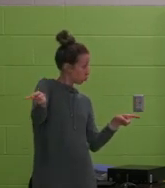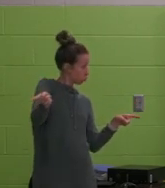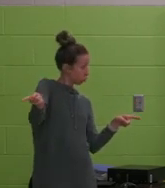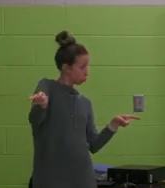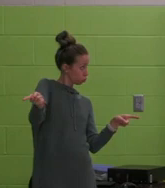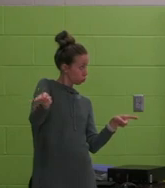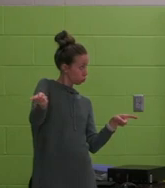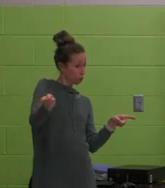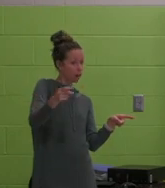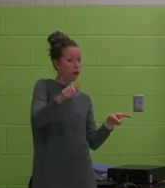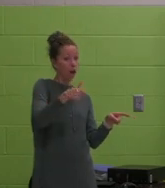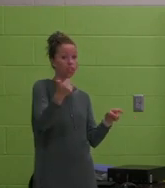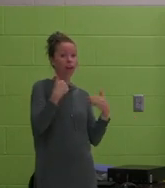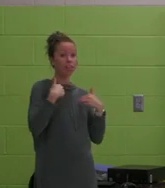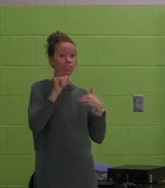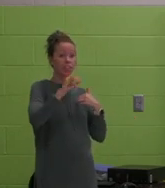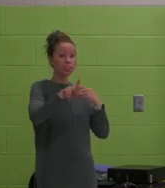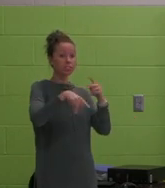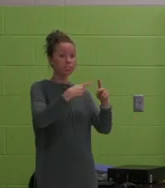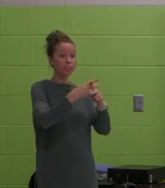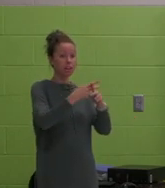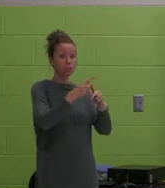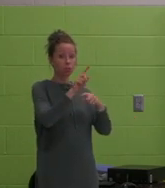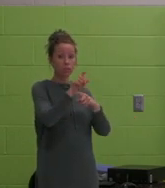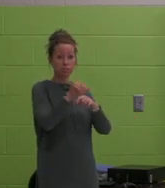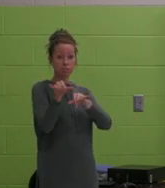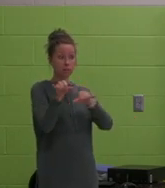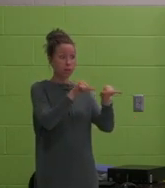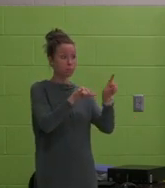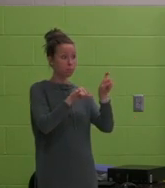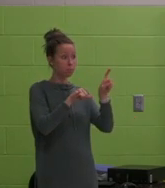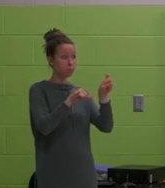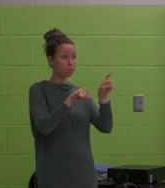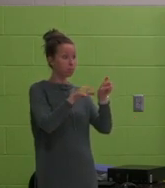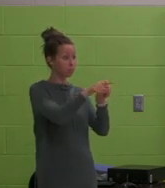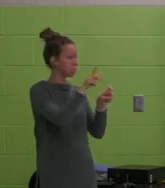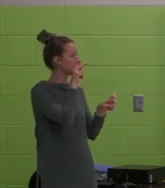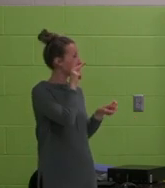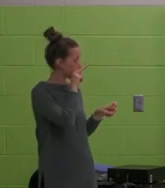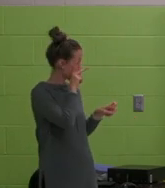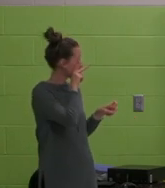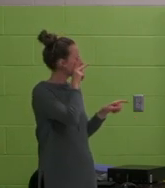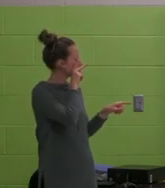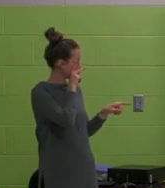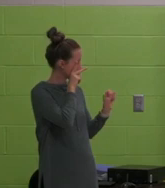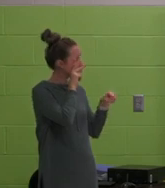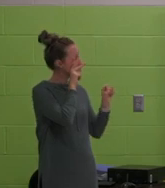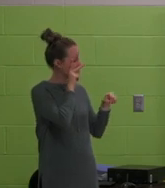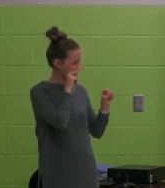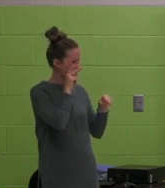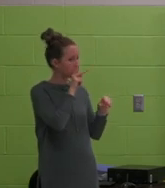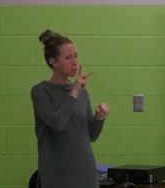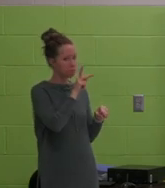does anybody else have that type same type of question sometimes why don't we I'm I'm about